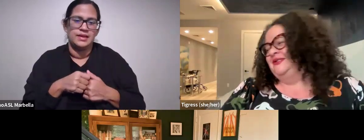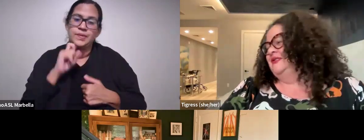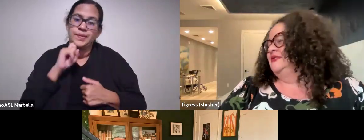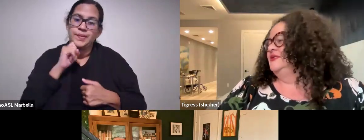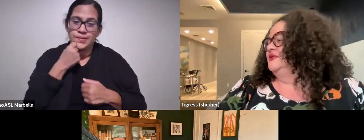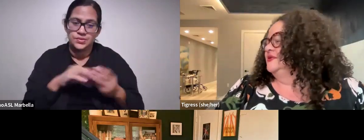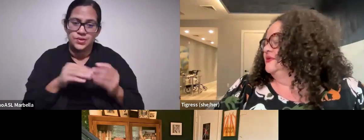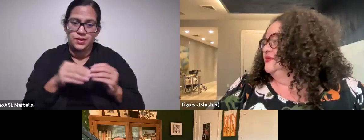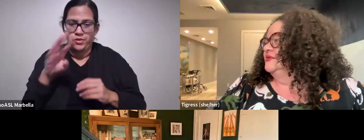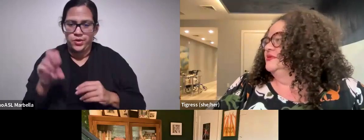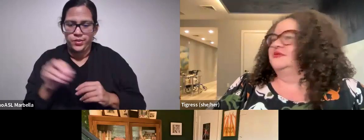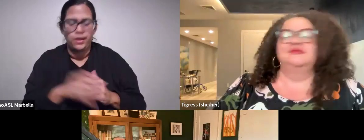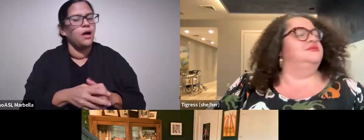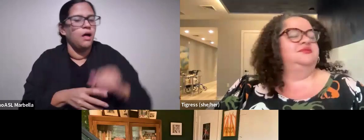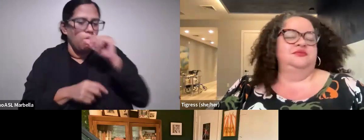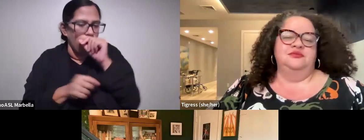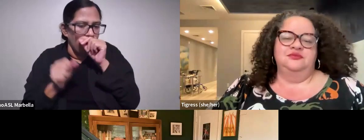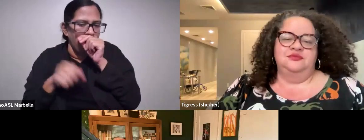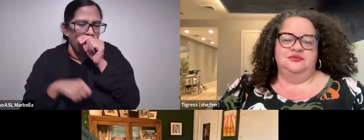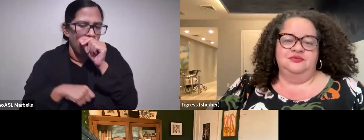Yeah, totally. Truly no one asked.